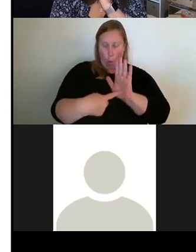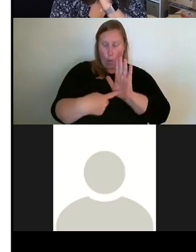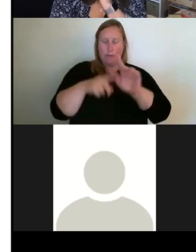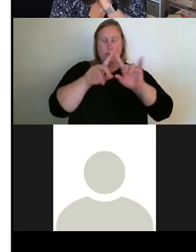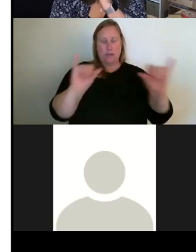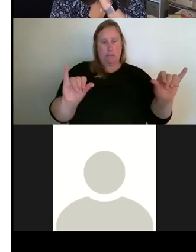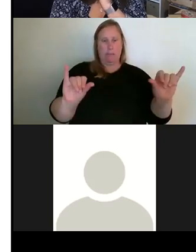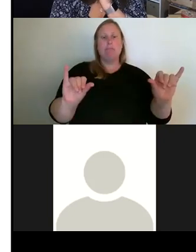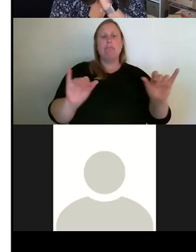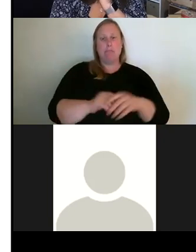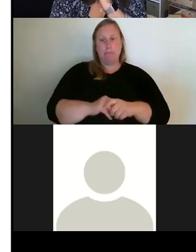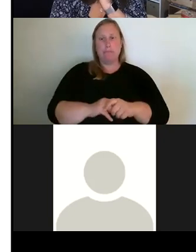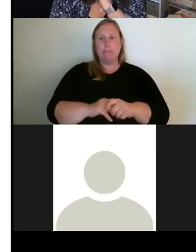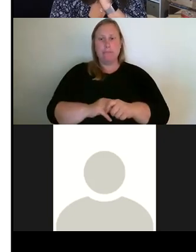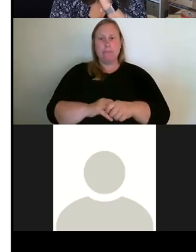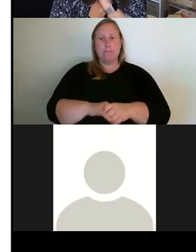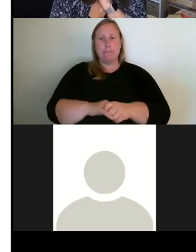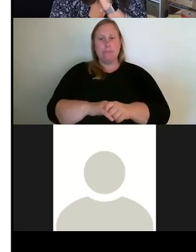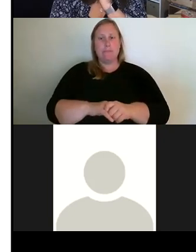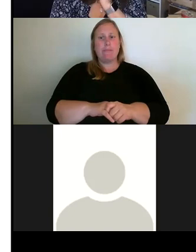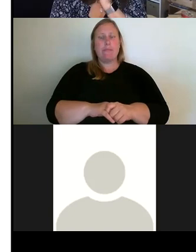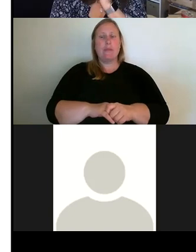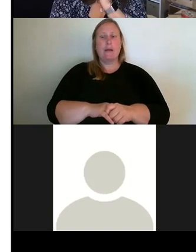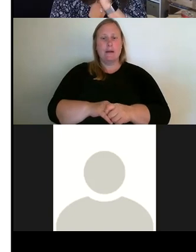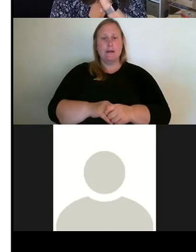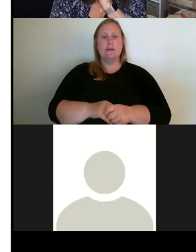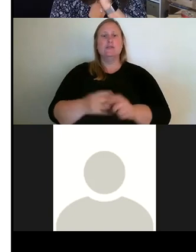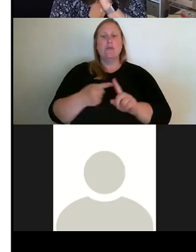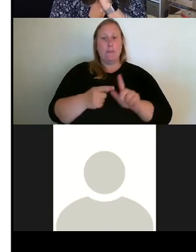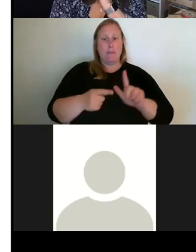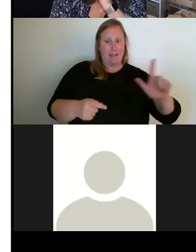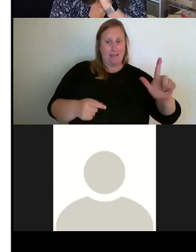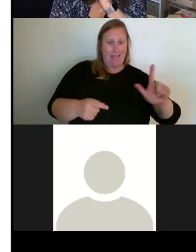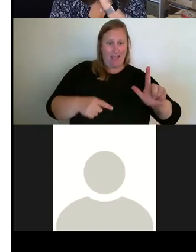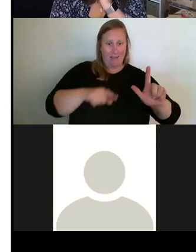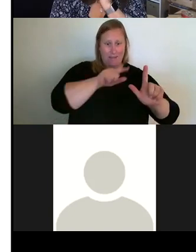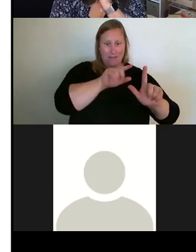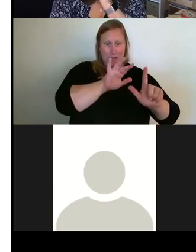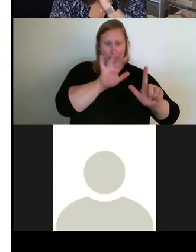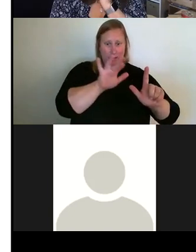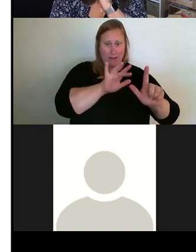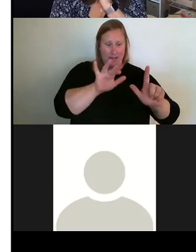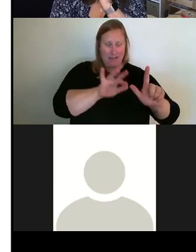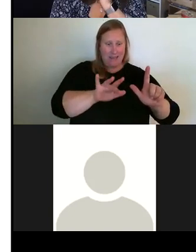They reordered it so the navigation from the left side is not displaying in that initial view for the